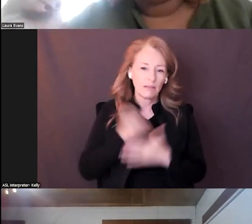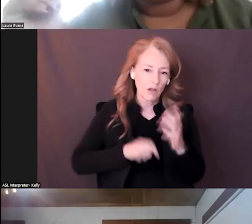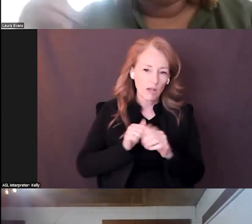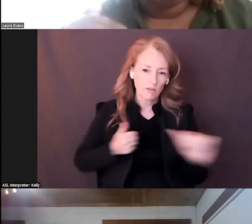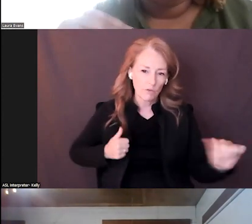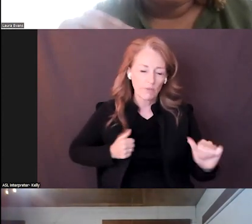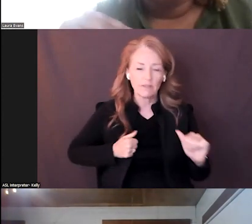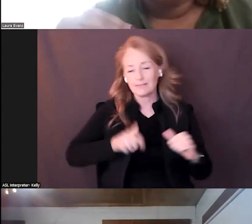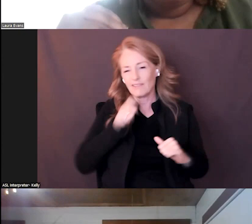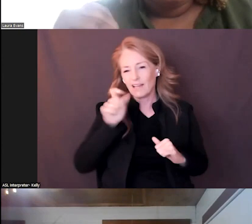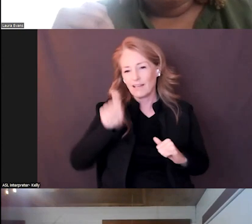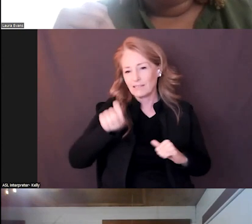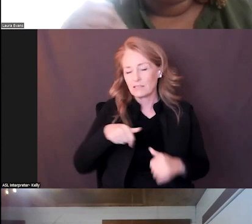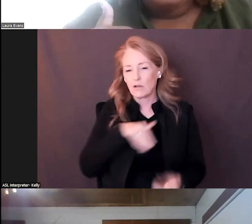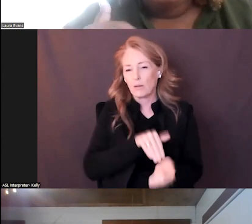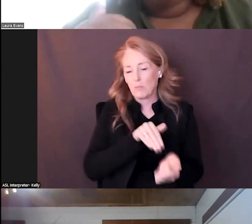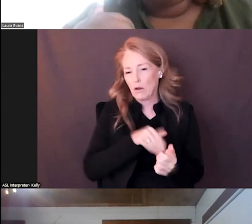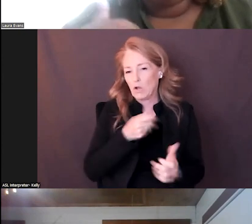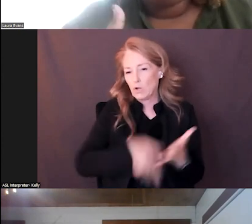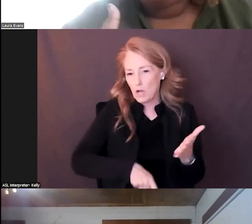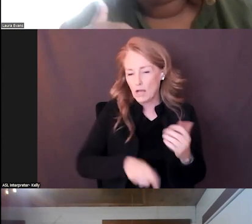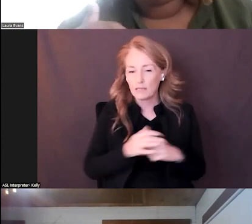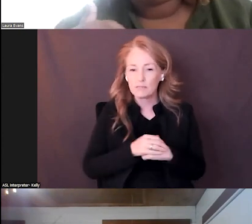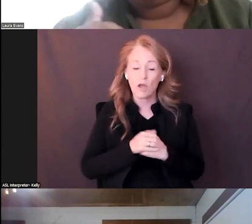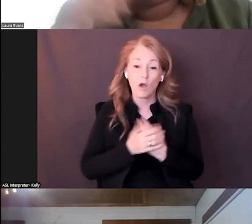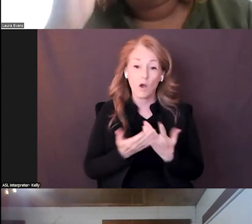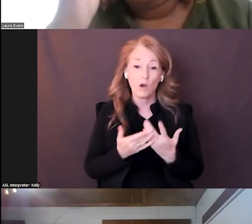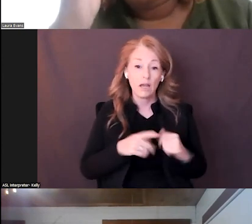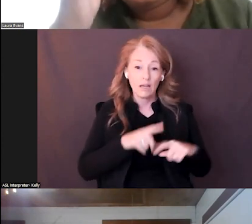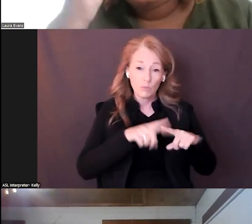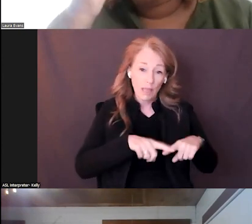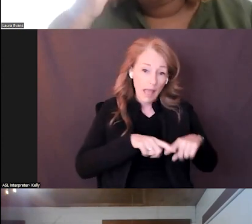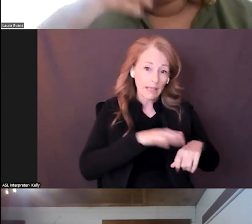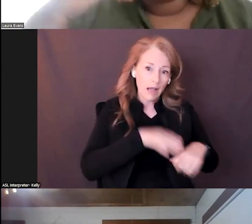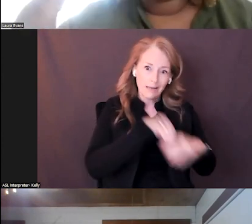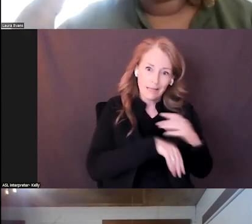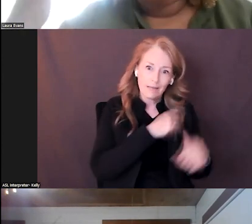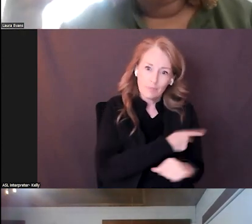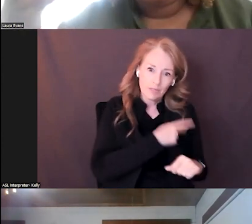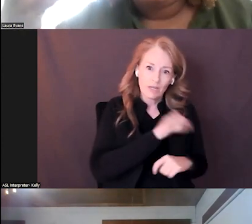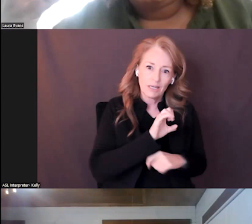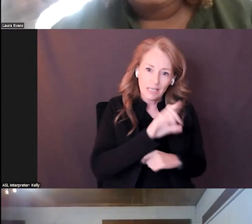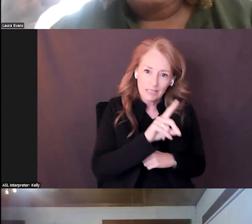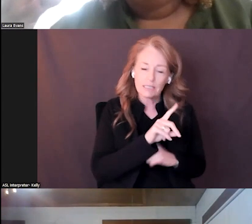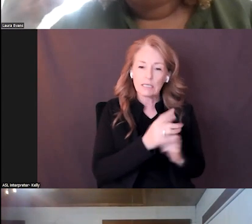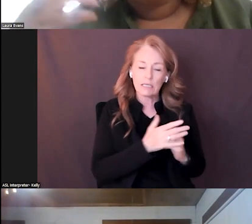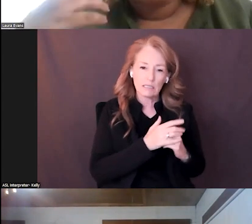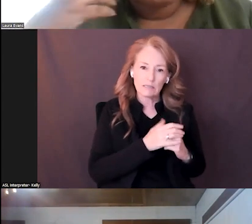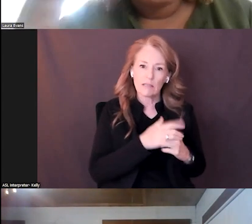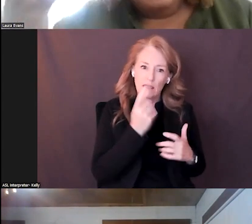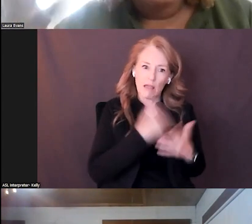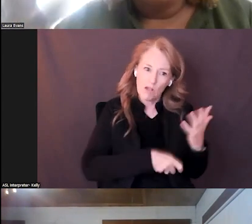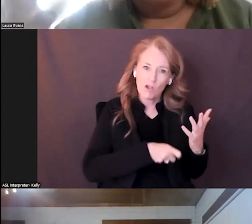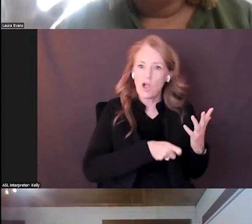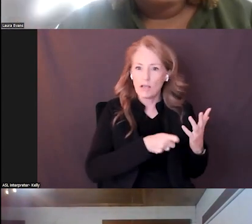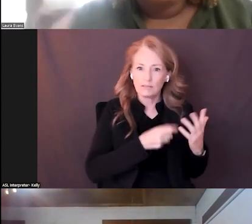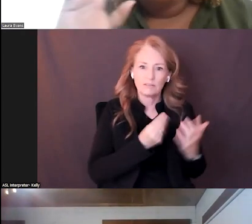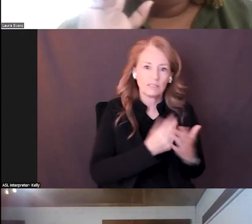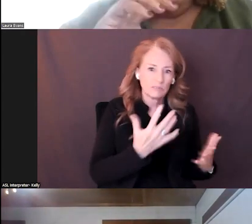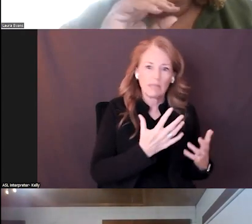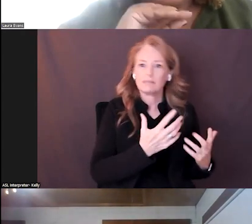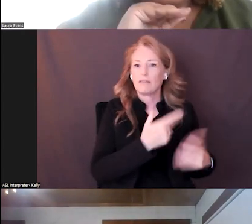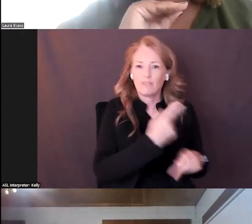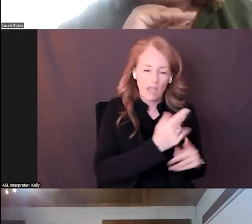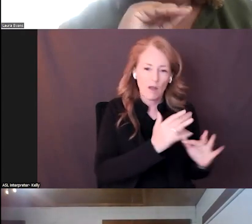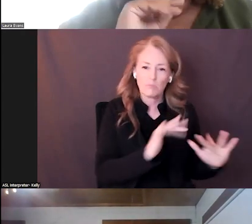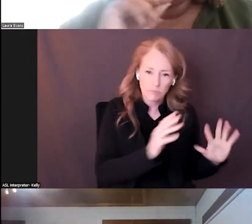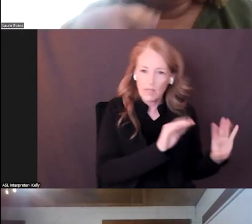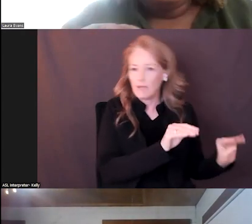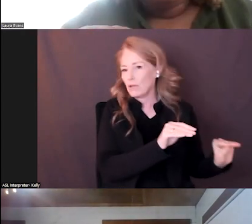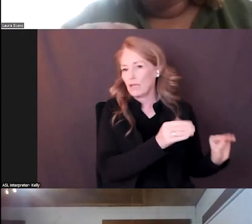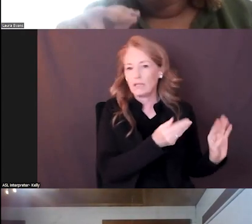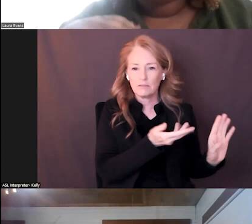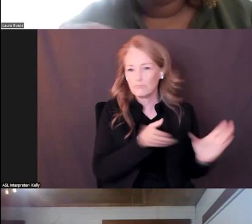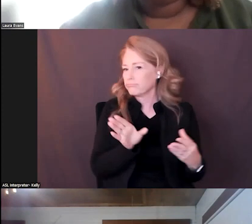SO THOSE INPATIENT AND COSTLY CARE LEVELS -- SO BASED ON THAT,